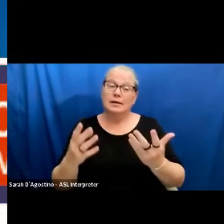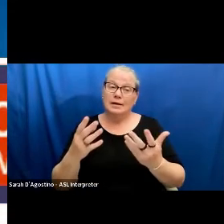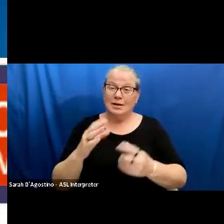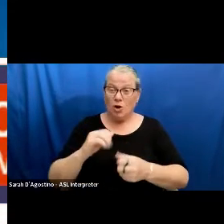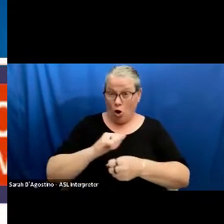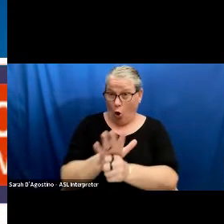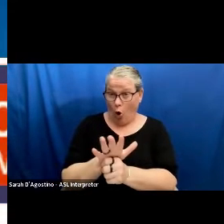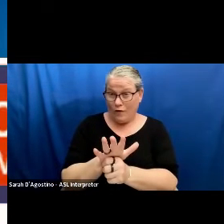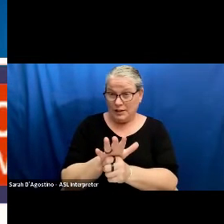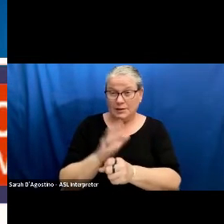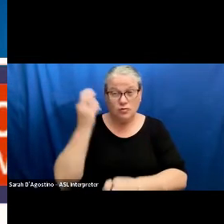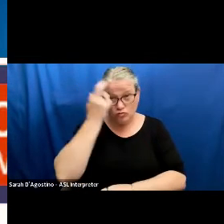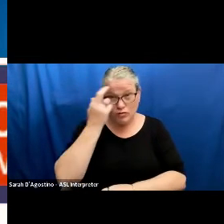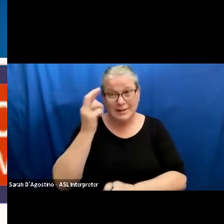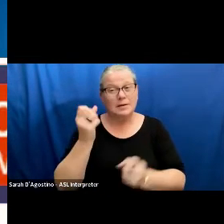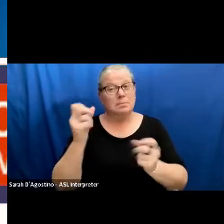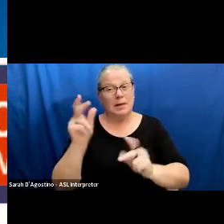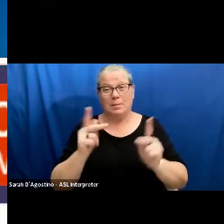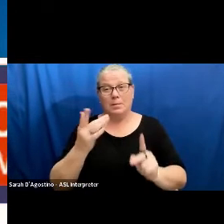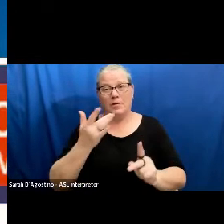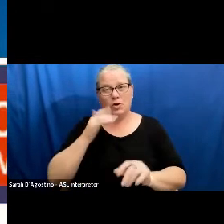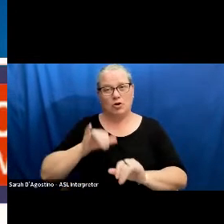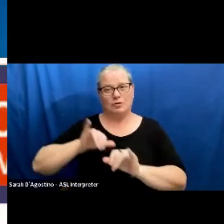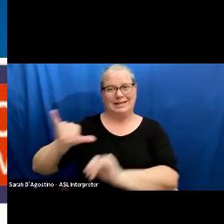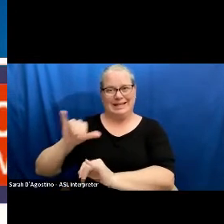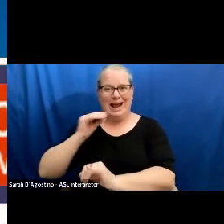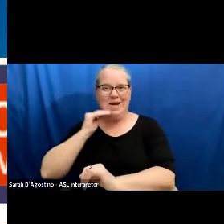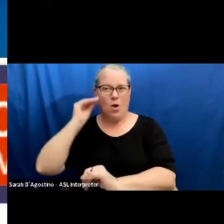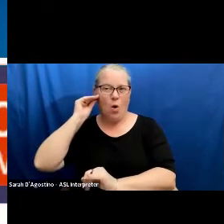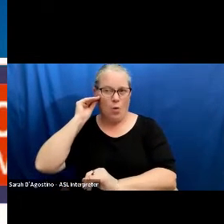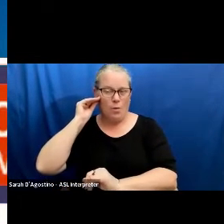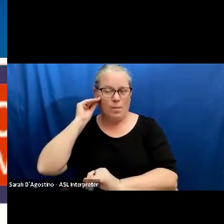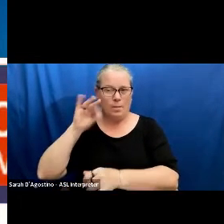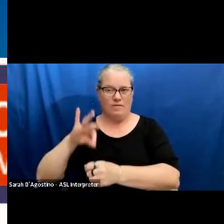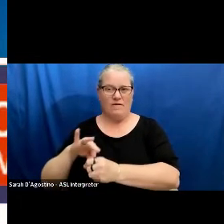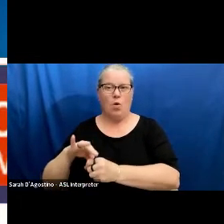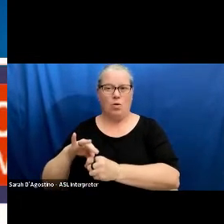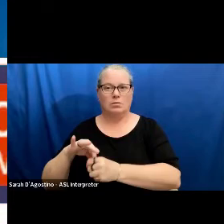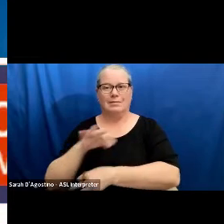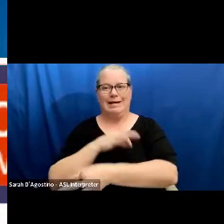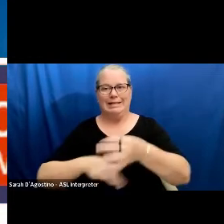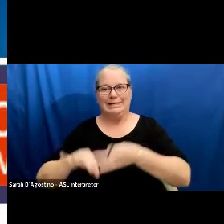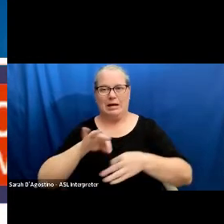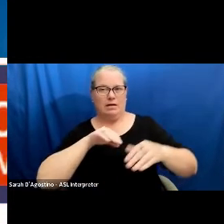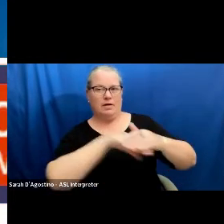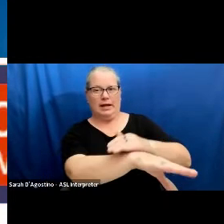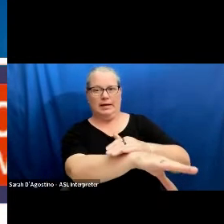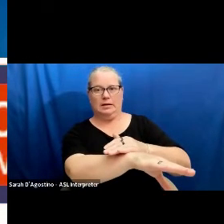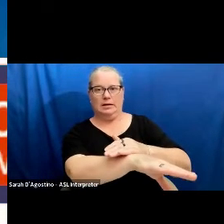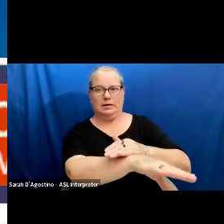absentee and if you are going to vote absentee it's important to know that not only do you have